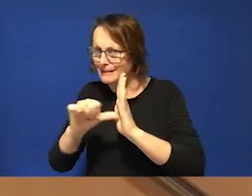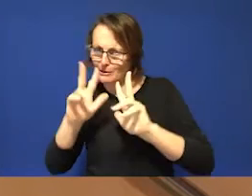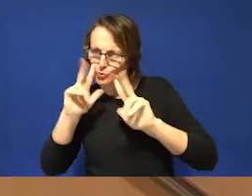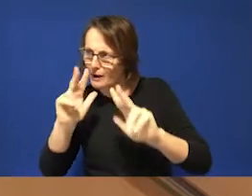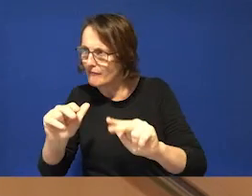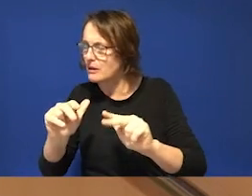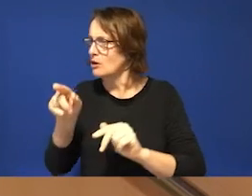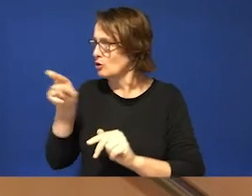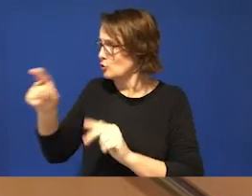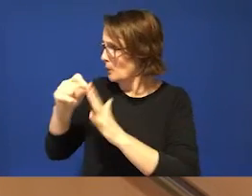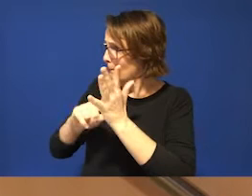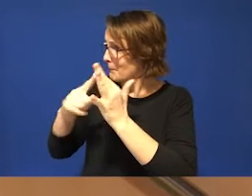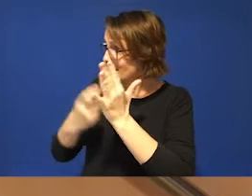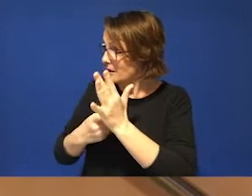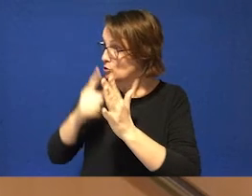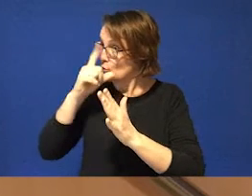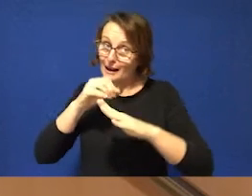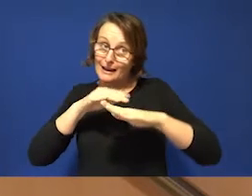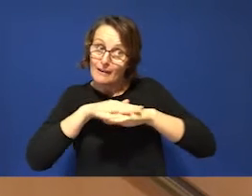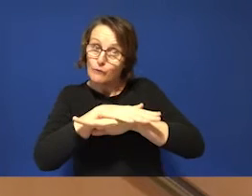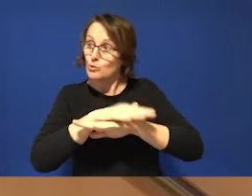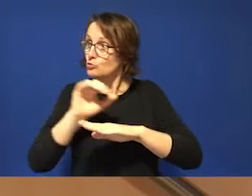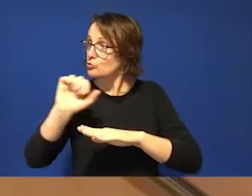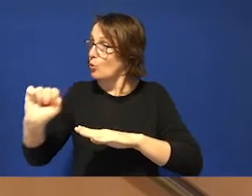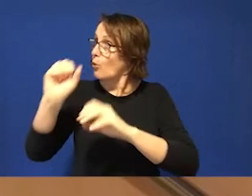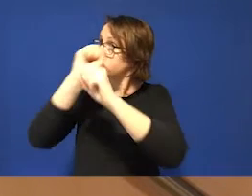did you have in influencing the design outcome?